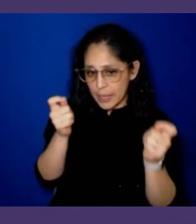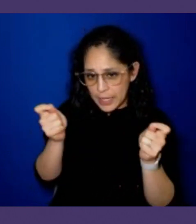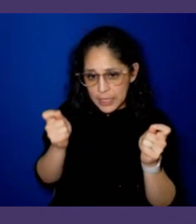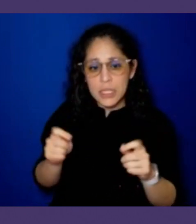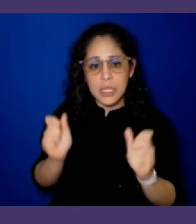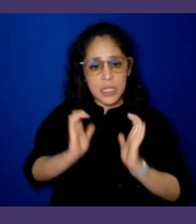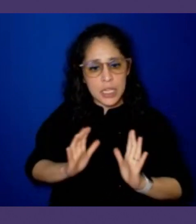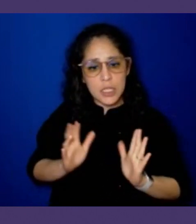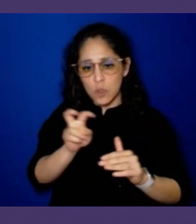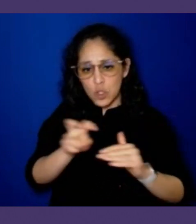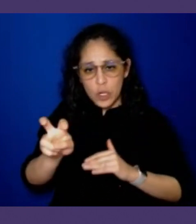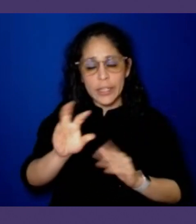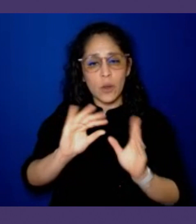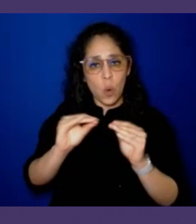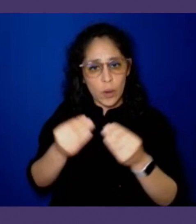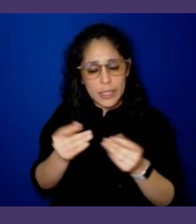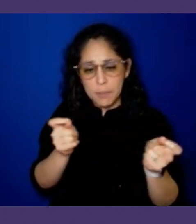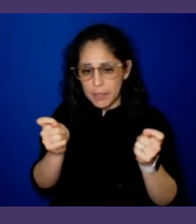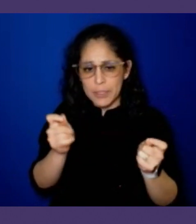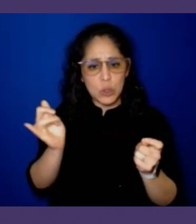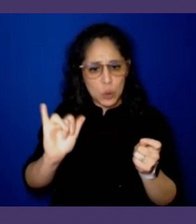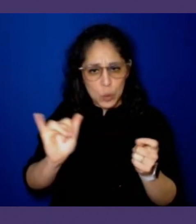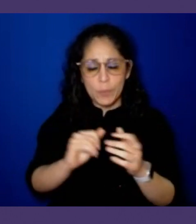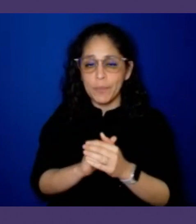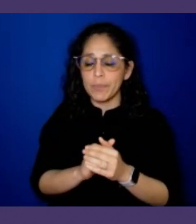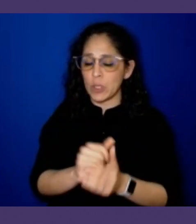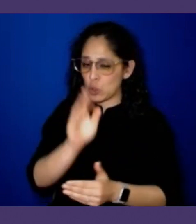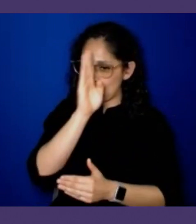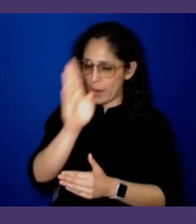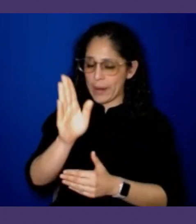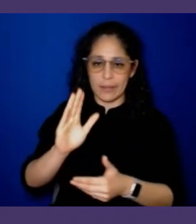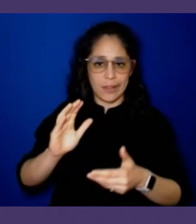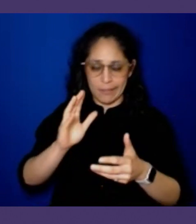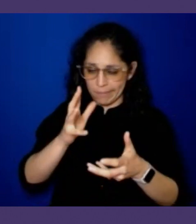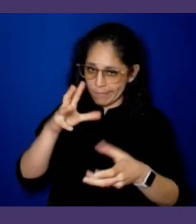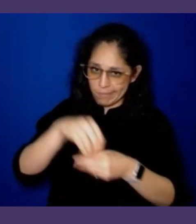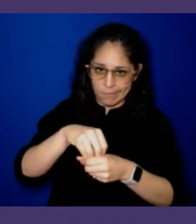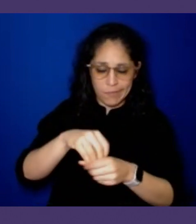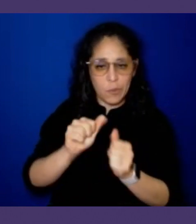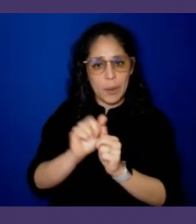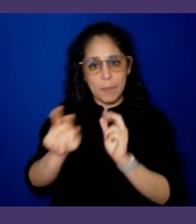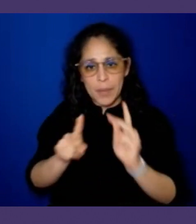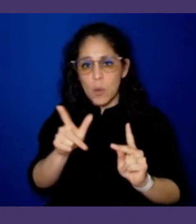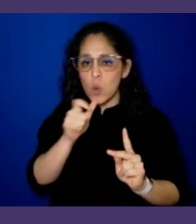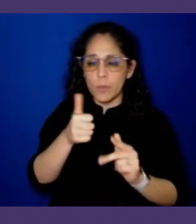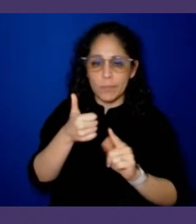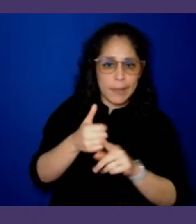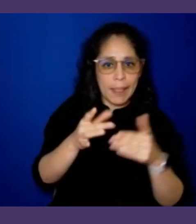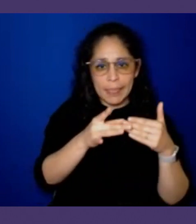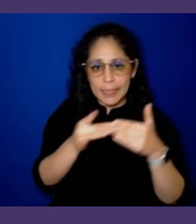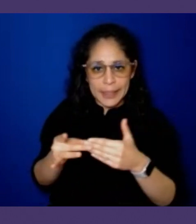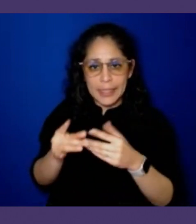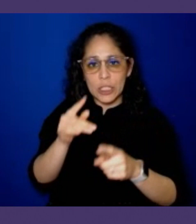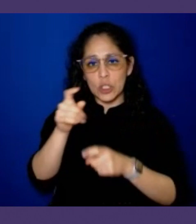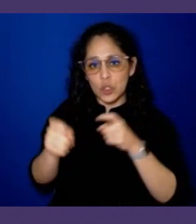We directly engage with a lot of people that are involved in, lead, contribute to, and infuse